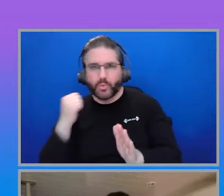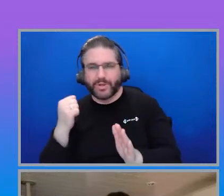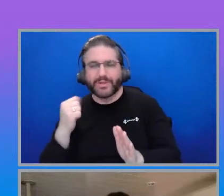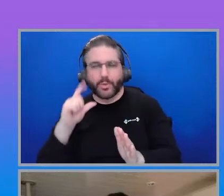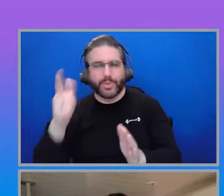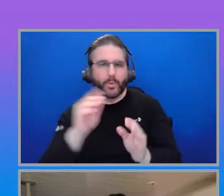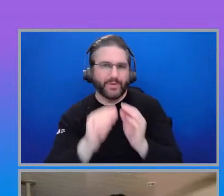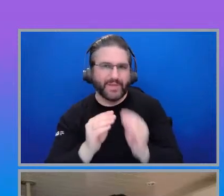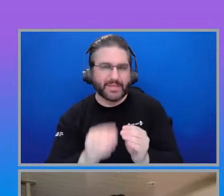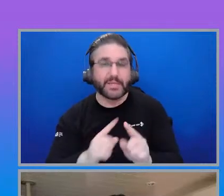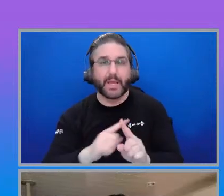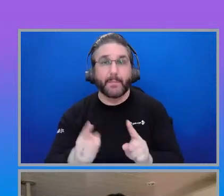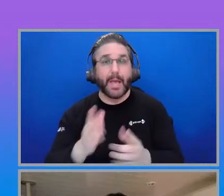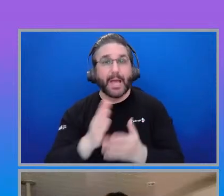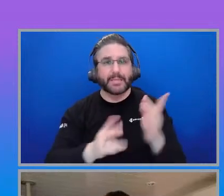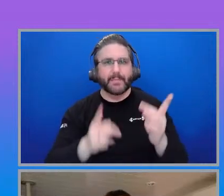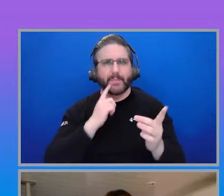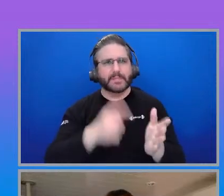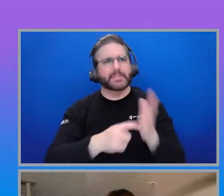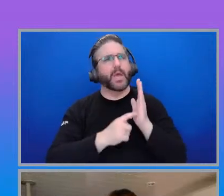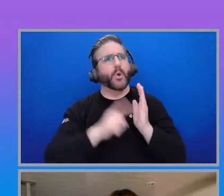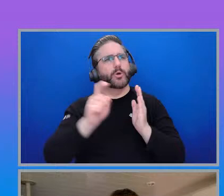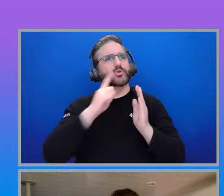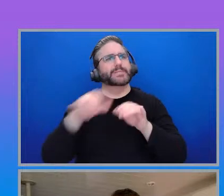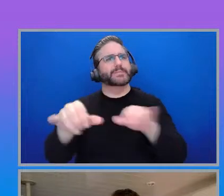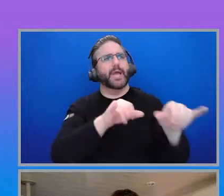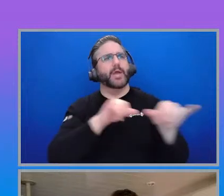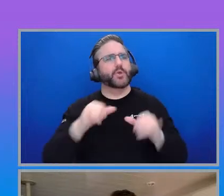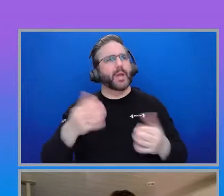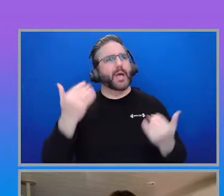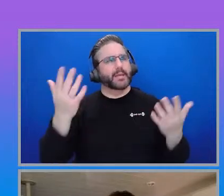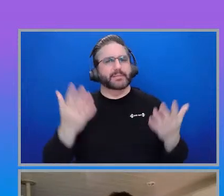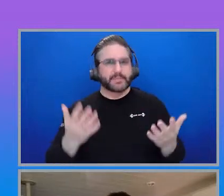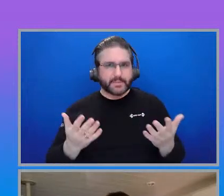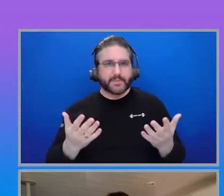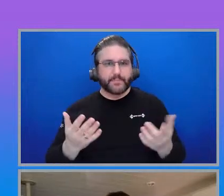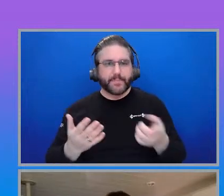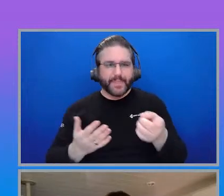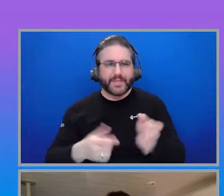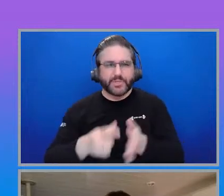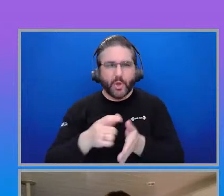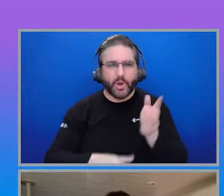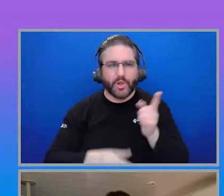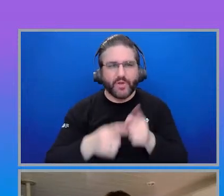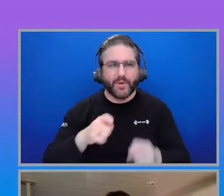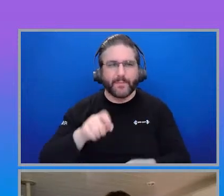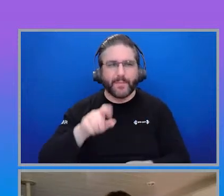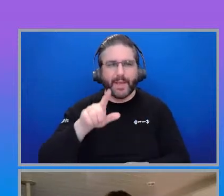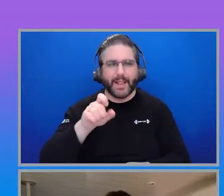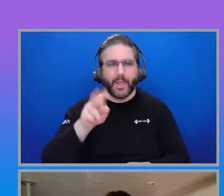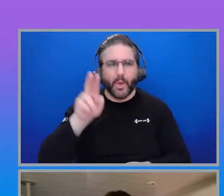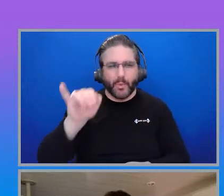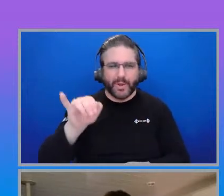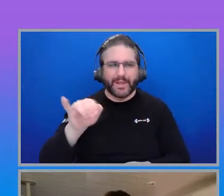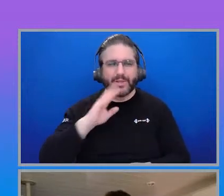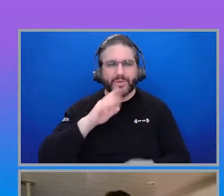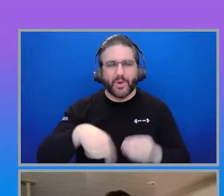some people did call for that to be standardized. This is an article from Lainey who obviously, you know, knows a